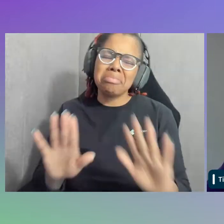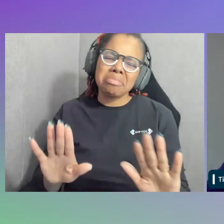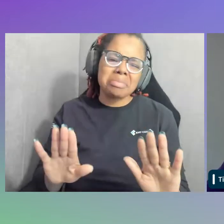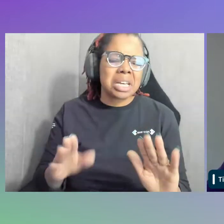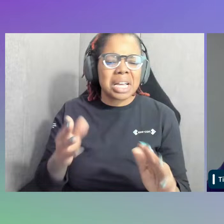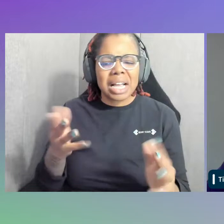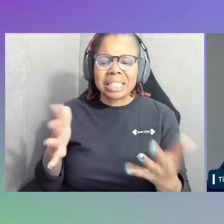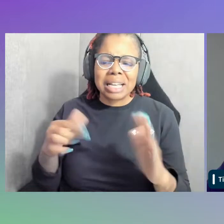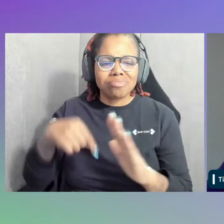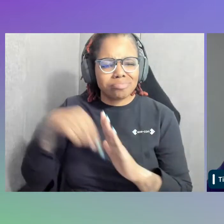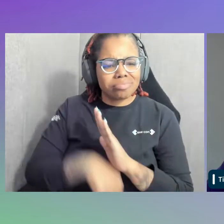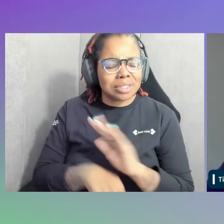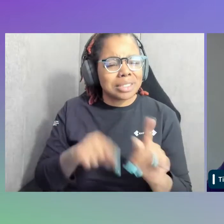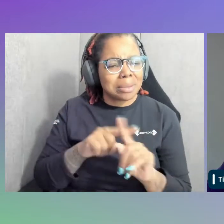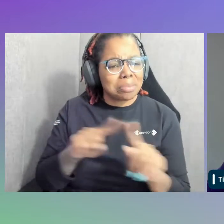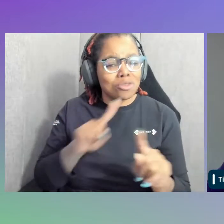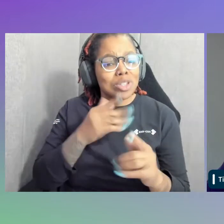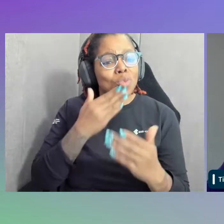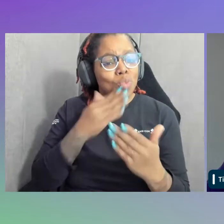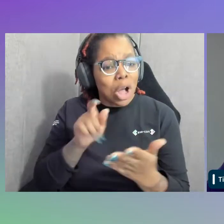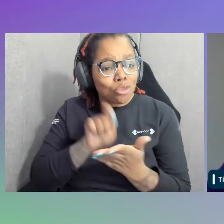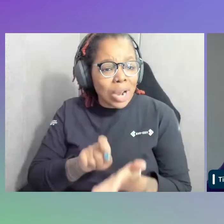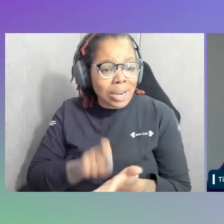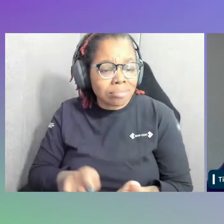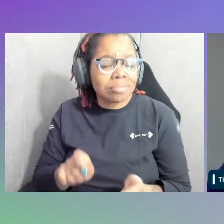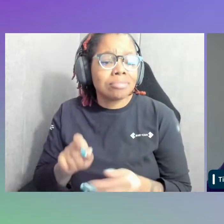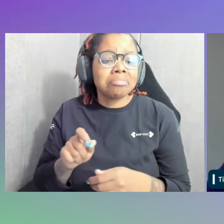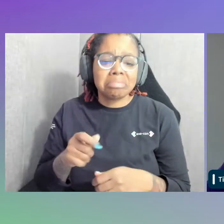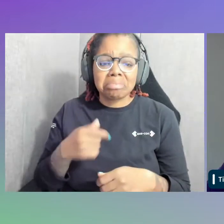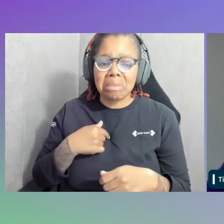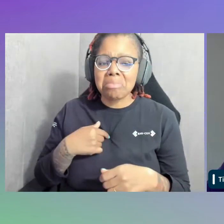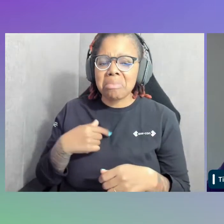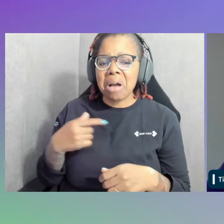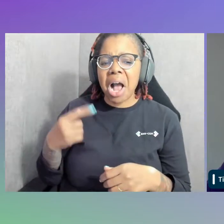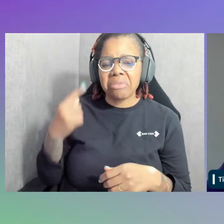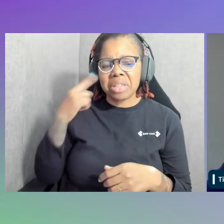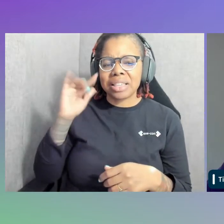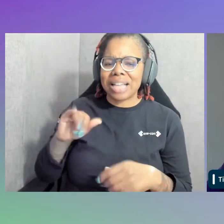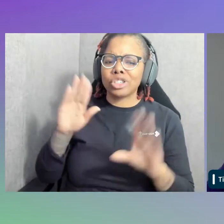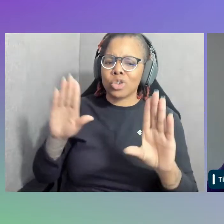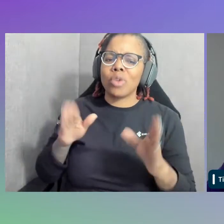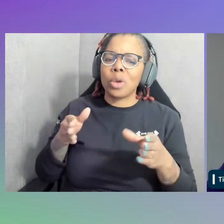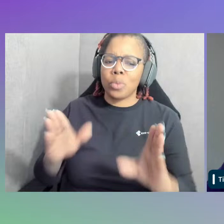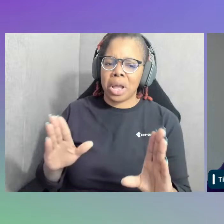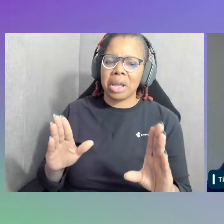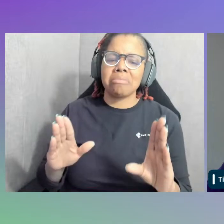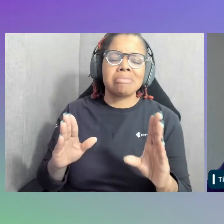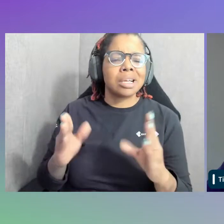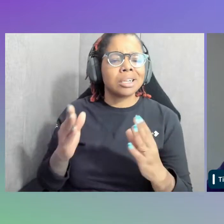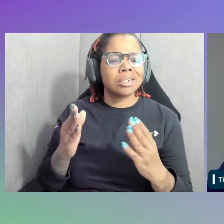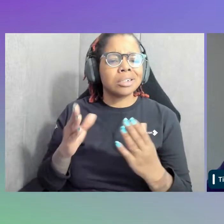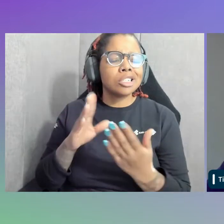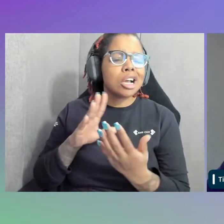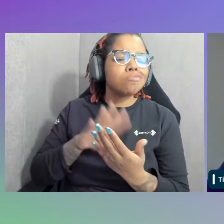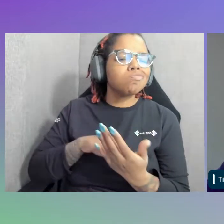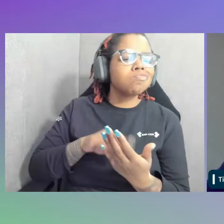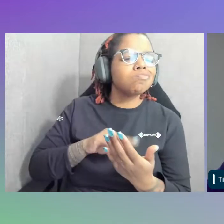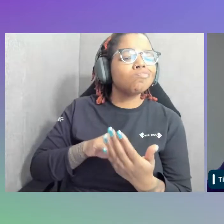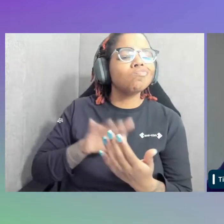but it's really well written. Um, and I found that to be a really great way to get familiar